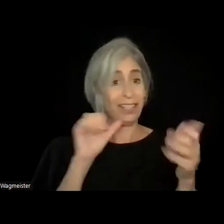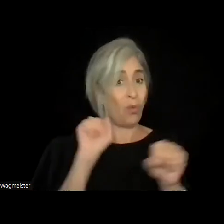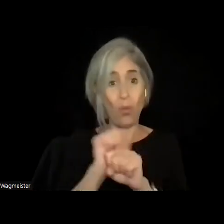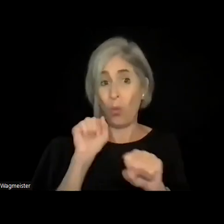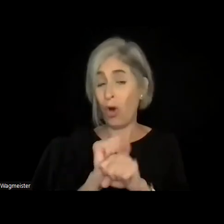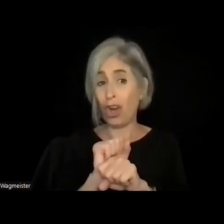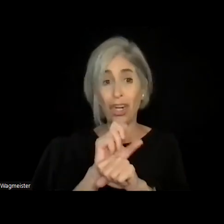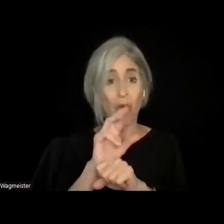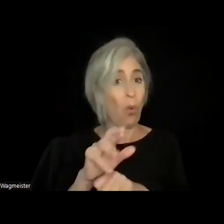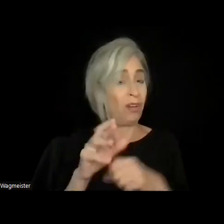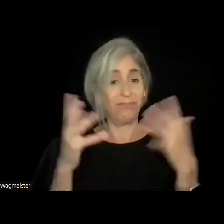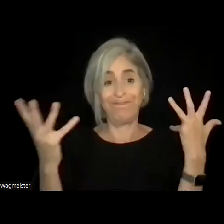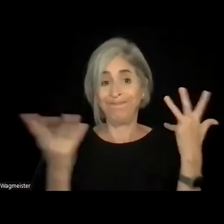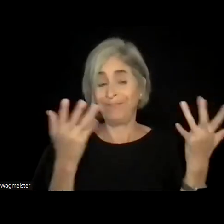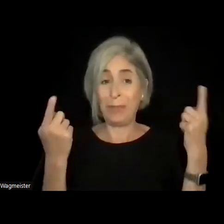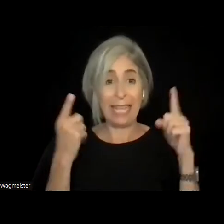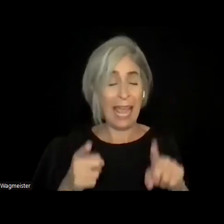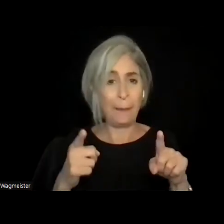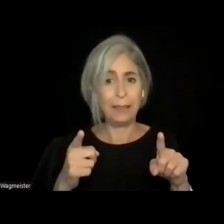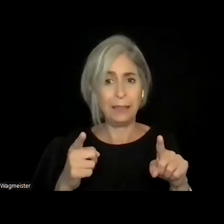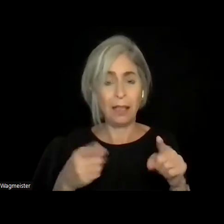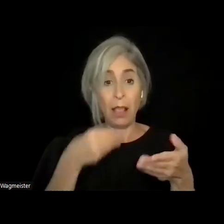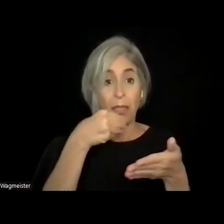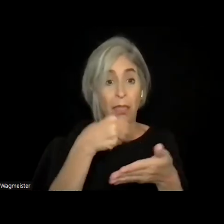people who use cochlear implants, but once the technology doesn't